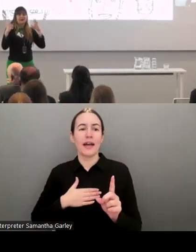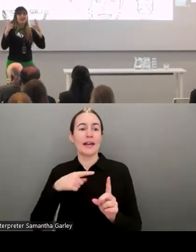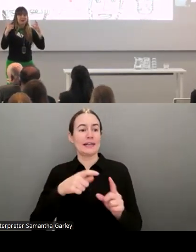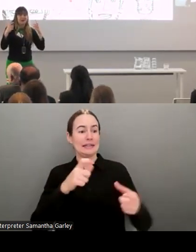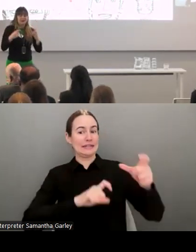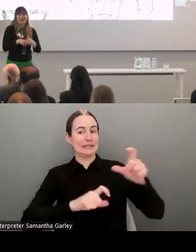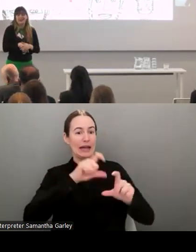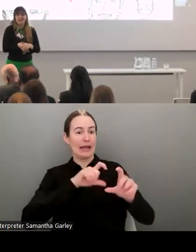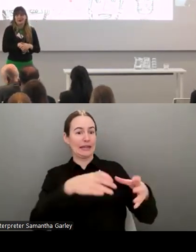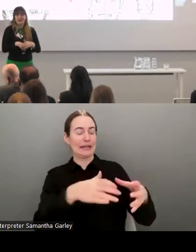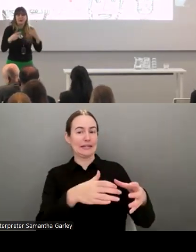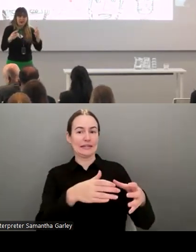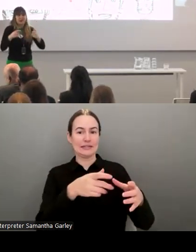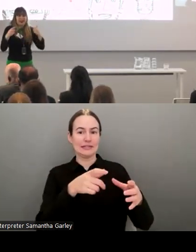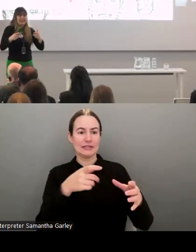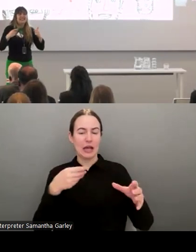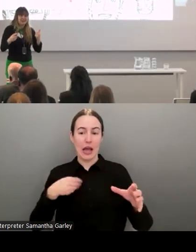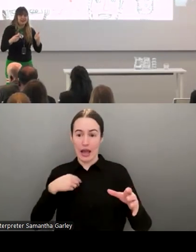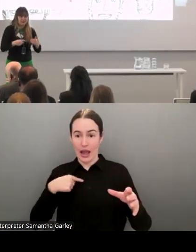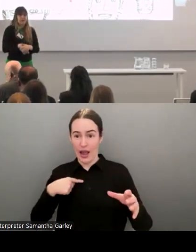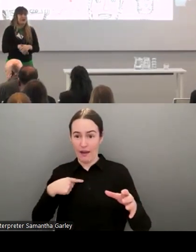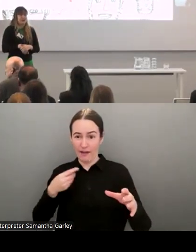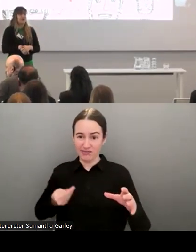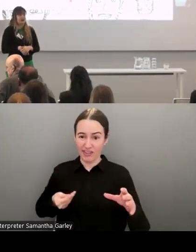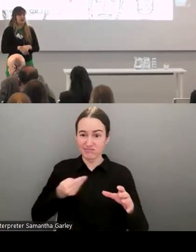with their big glasses on and just wanted to, like, get permission from my body.